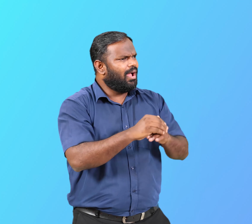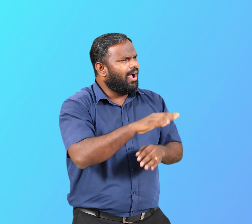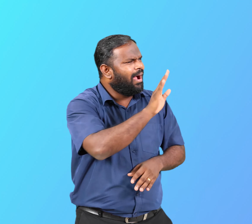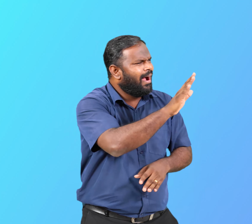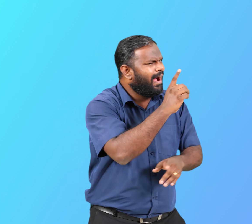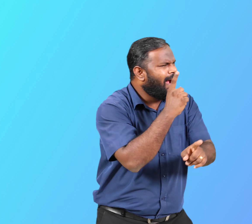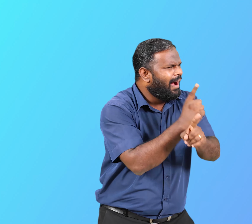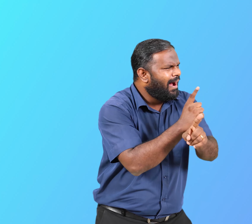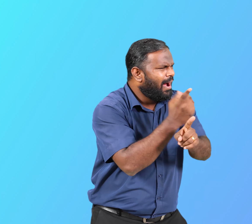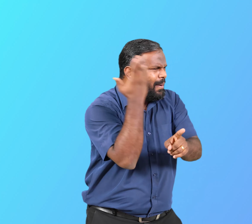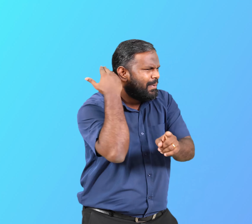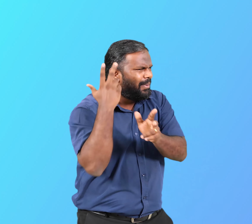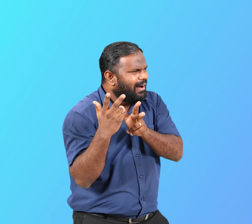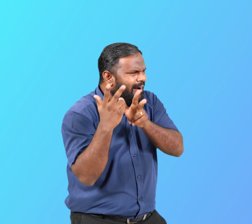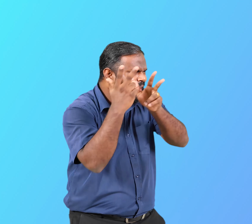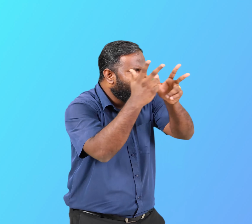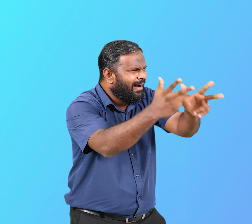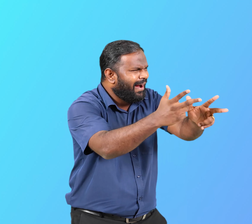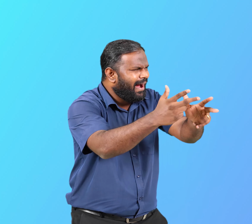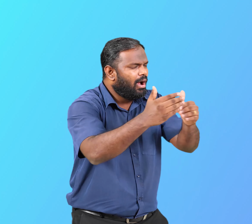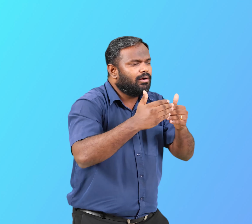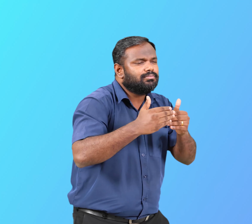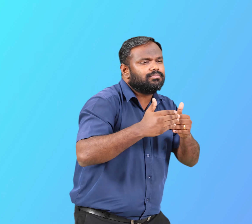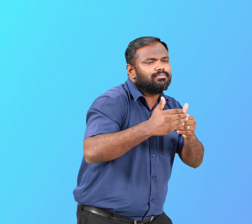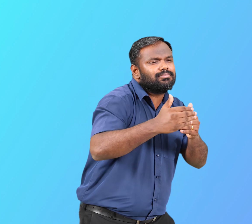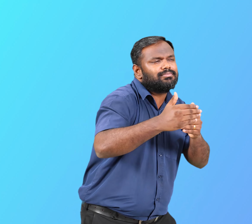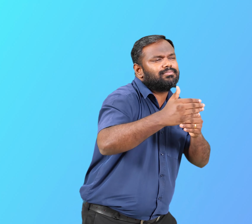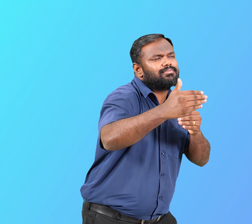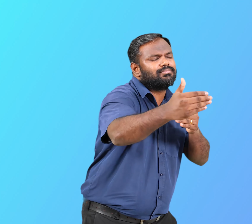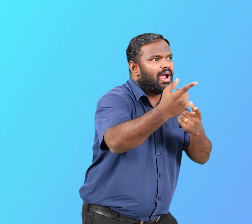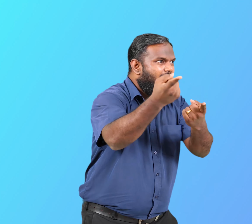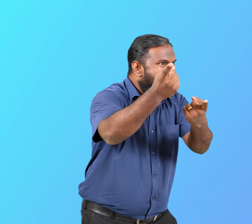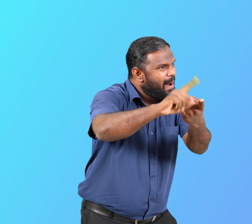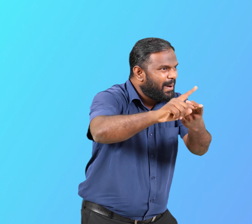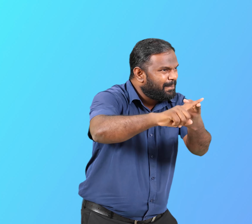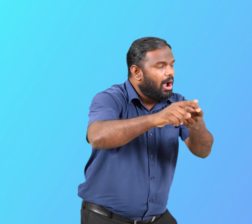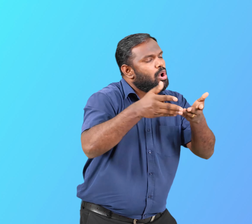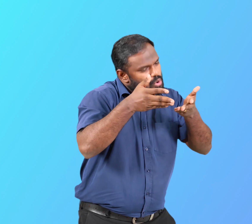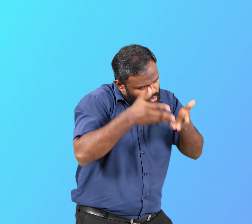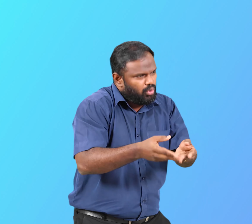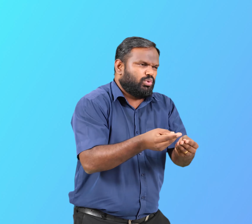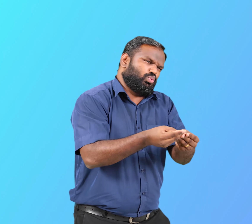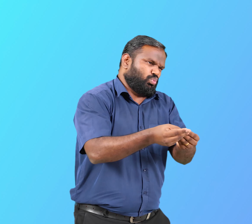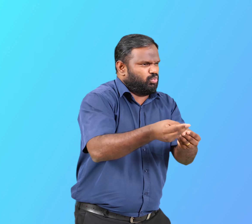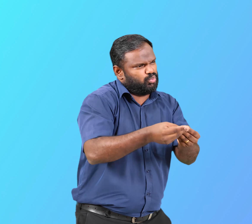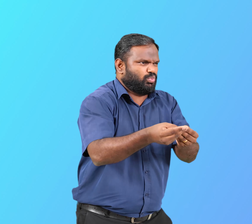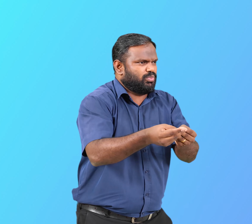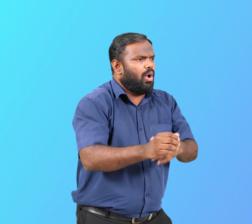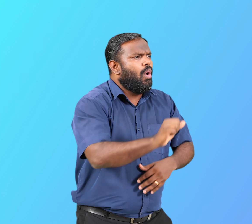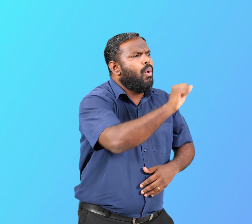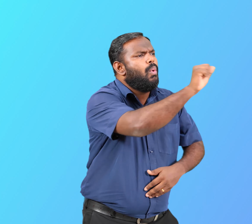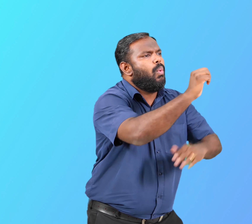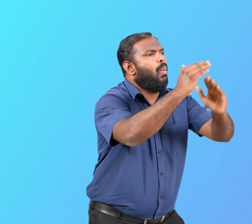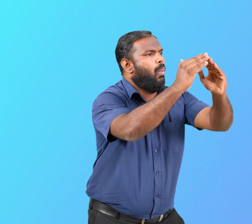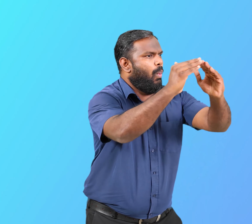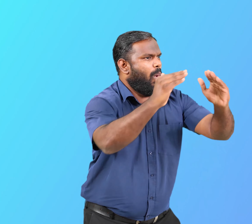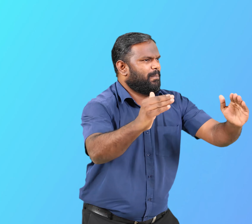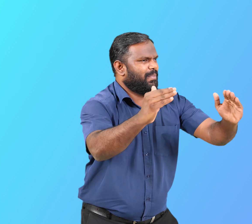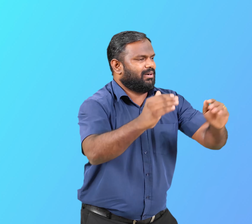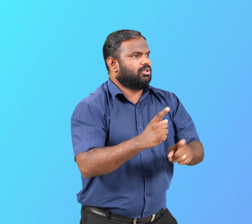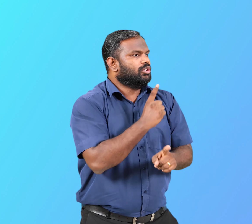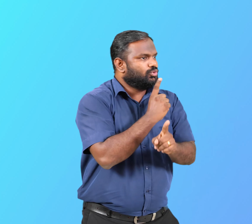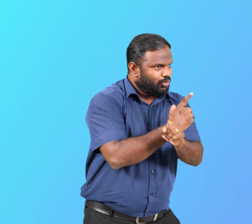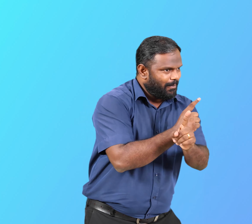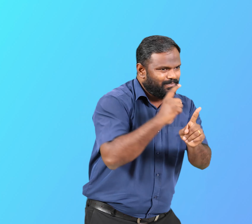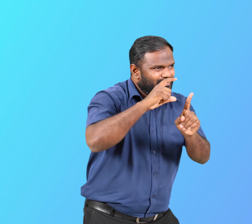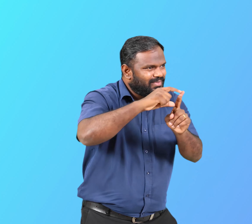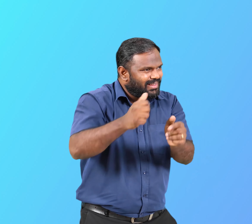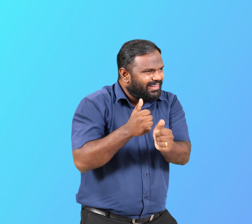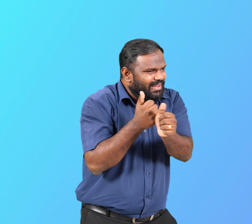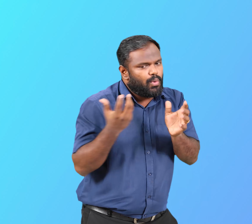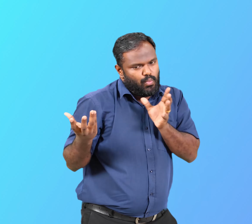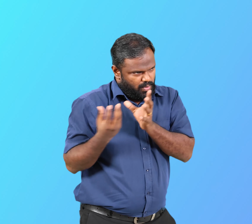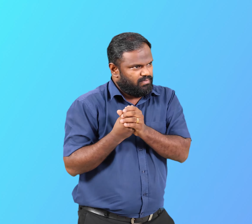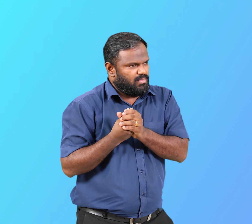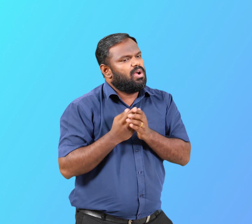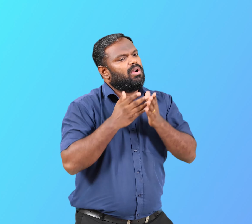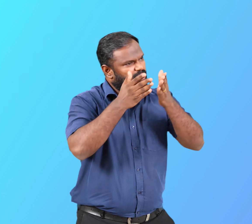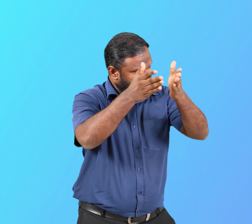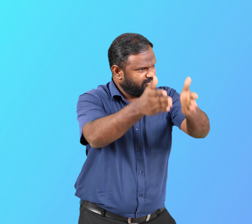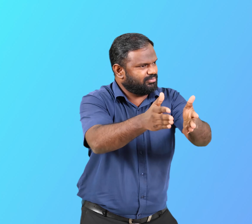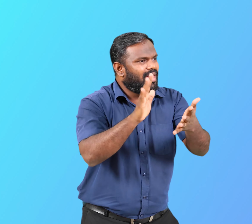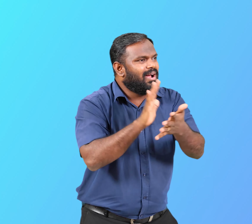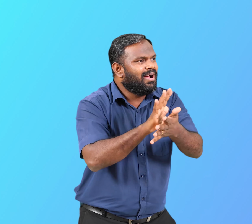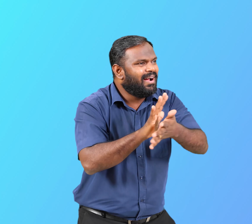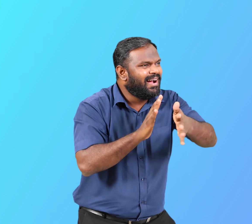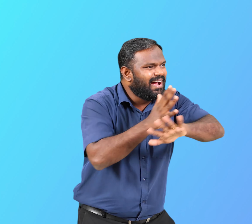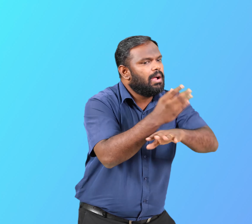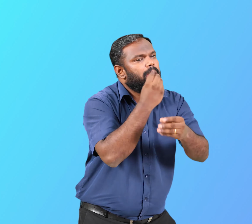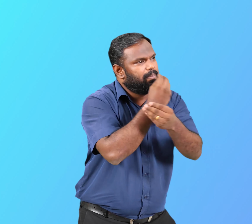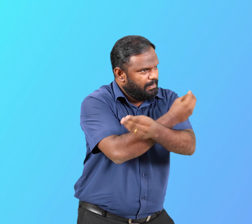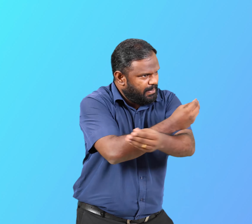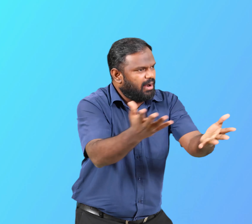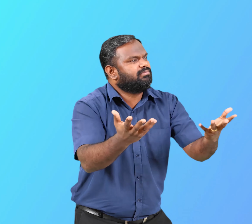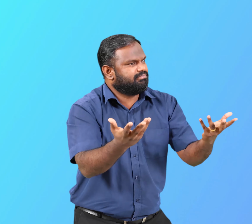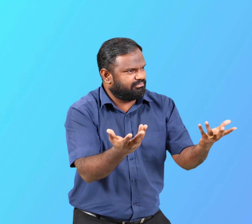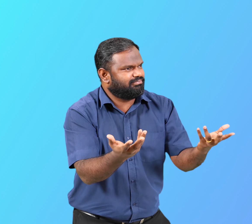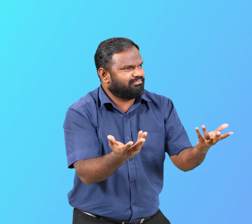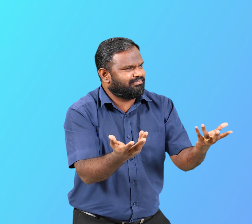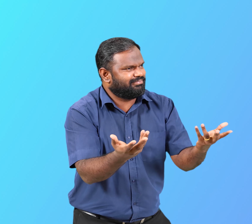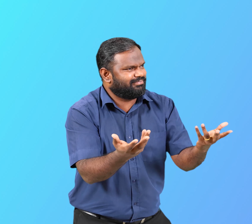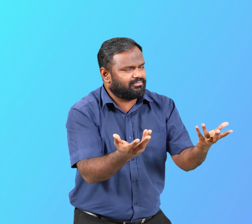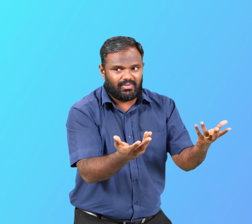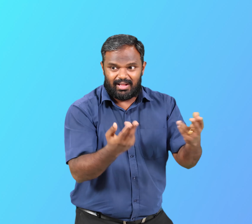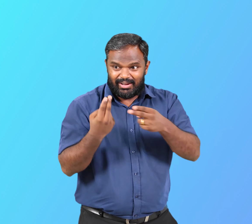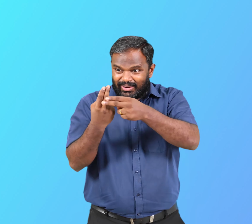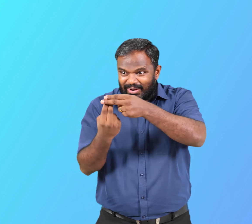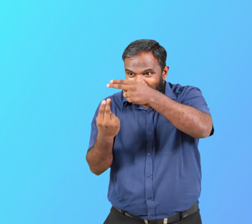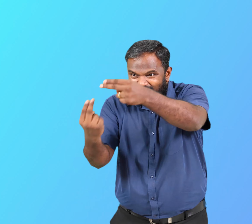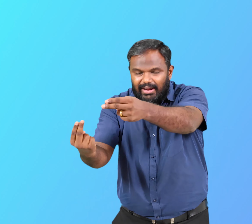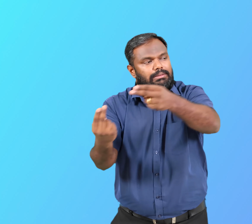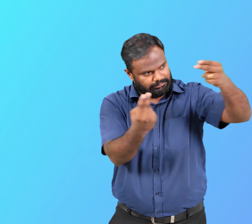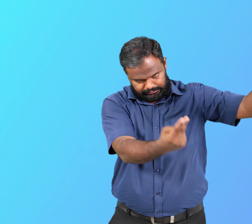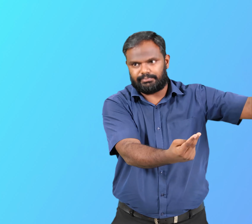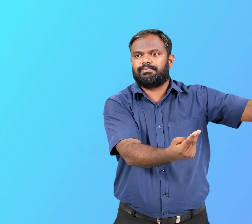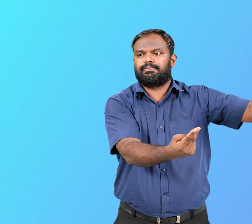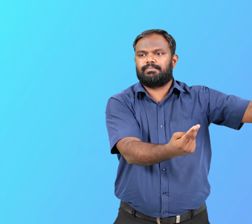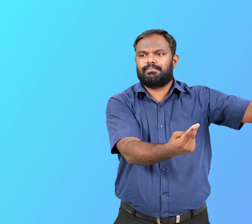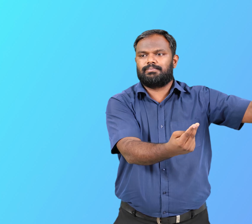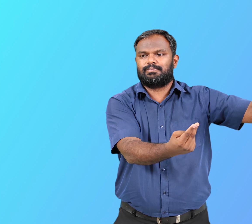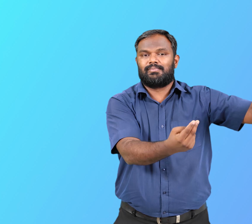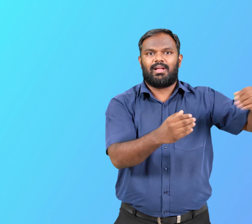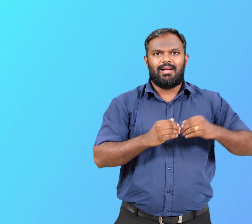Tell him that the Teacher says, ‘The time God has chosen for me is now very near. I will have the Passover meal with my followers at your house.’”